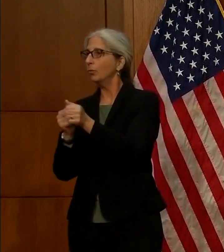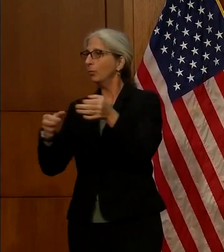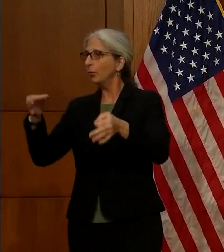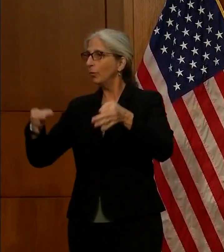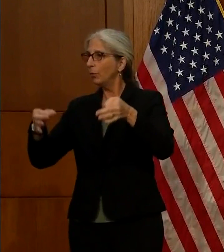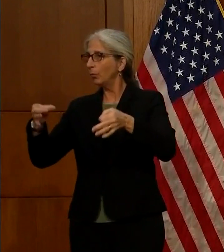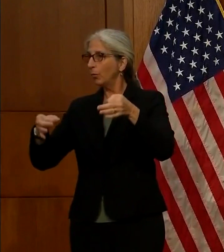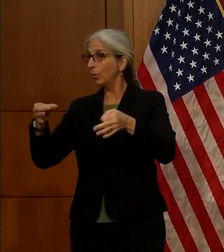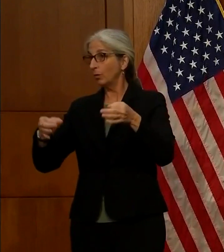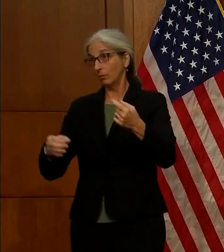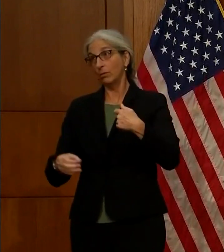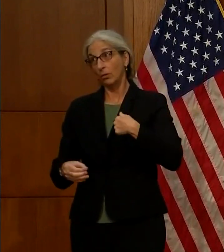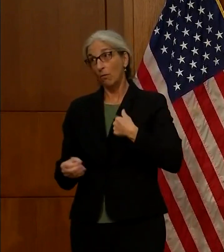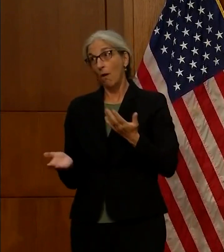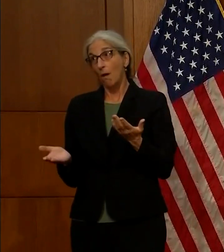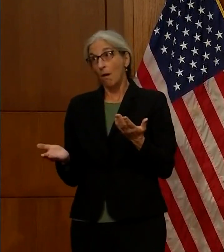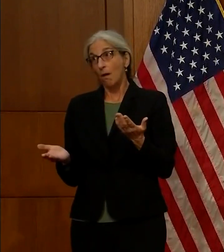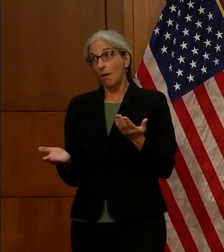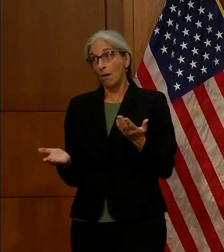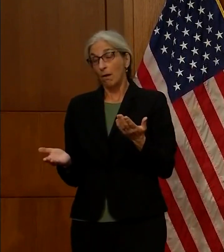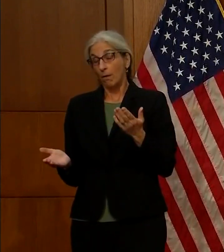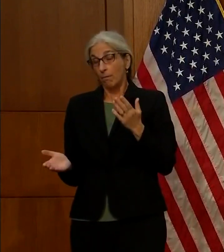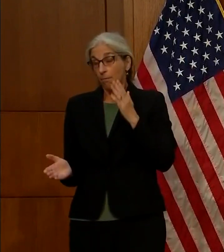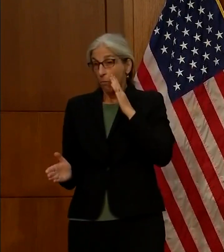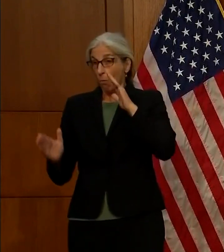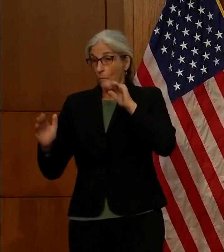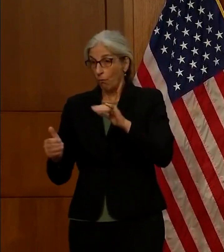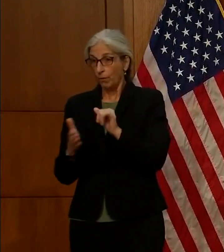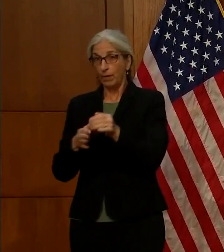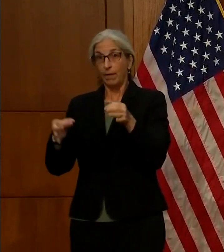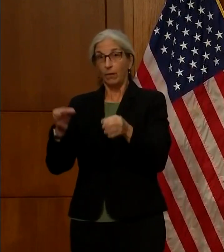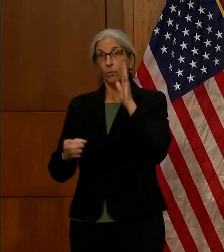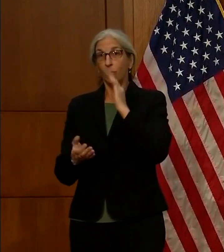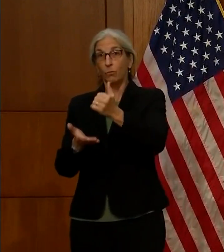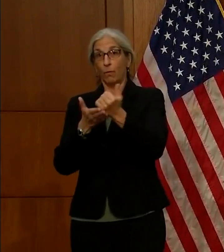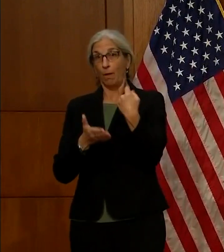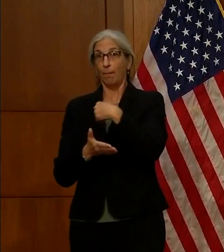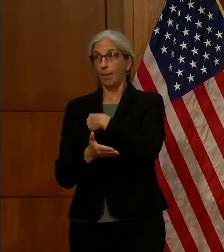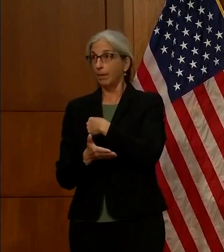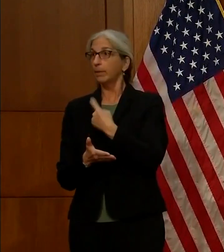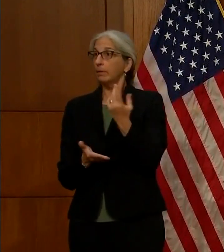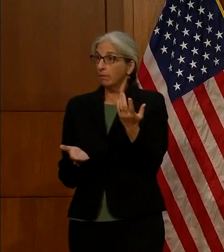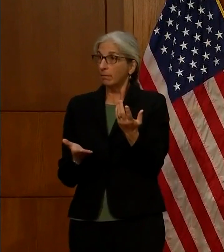TO BE DONE THROUGH WORKING ITH THE COURTS AND SO- I LOOK